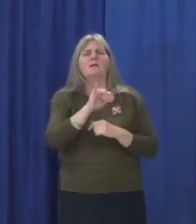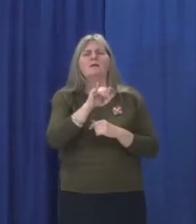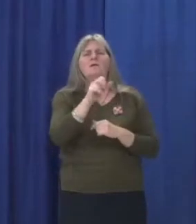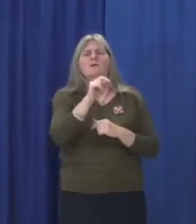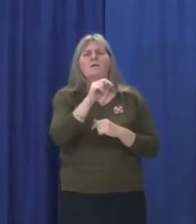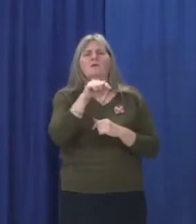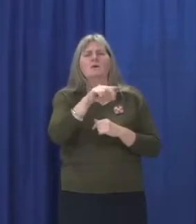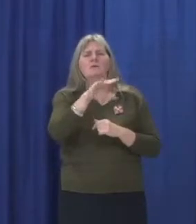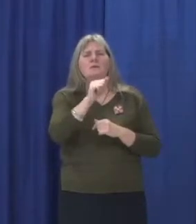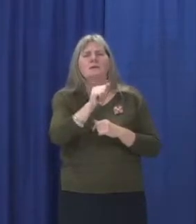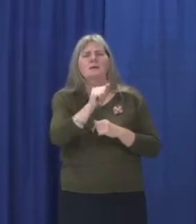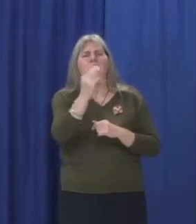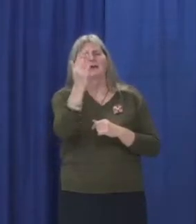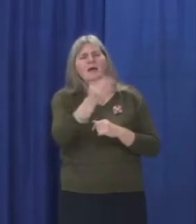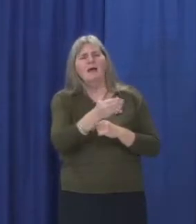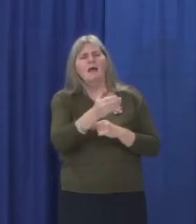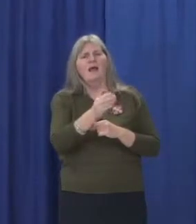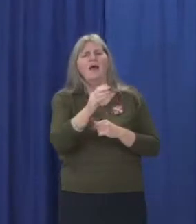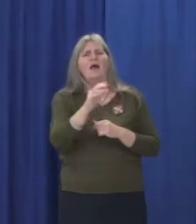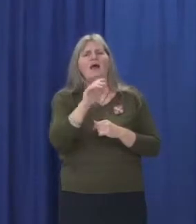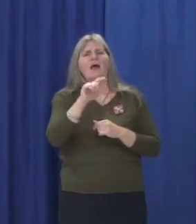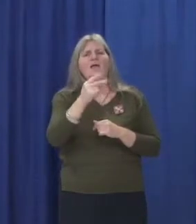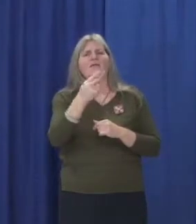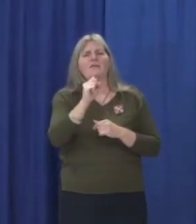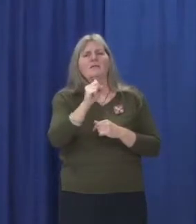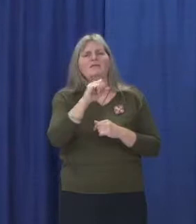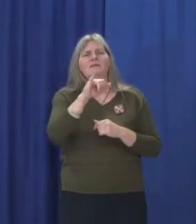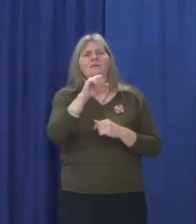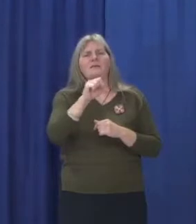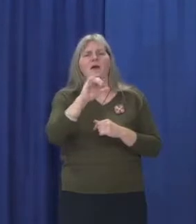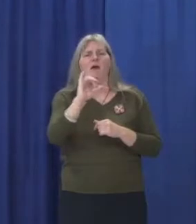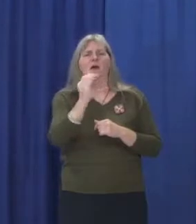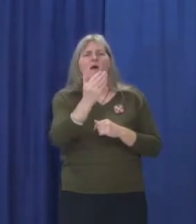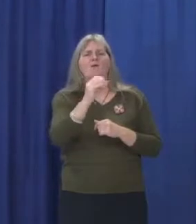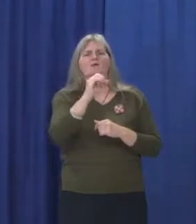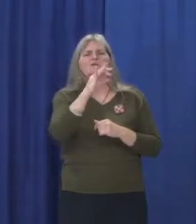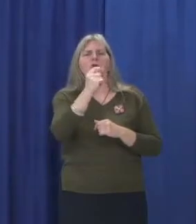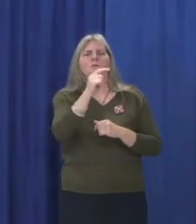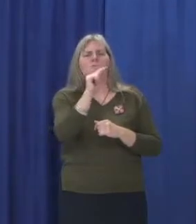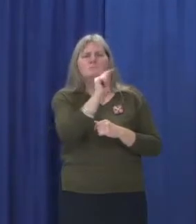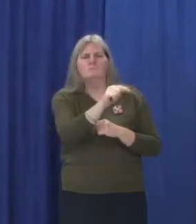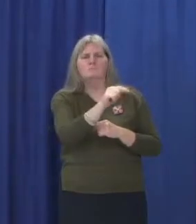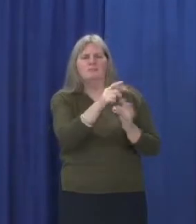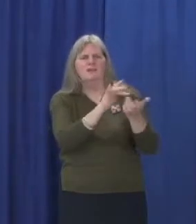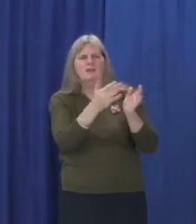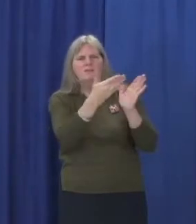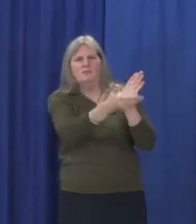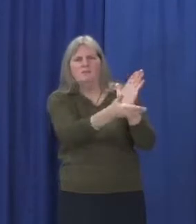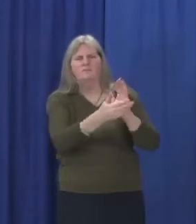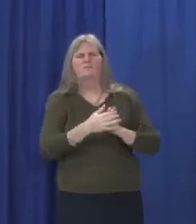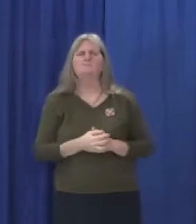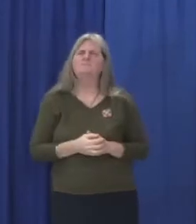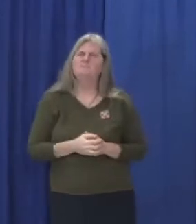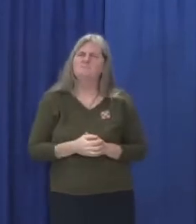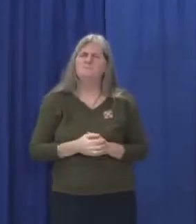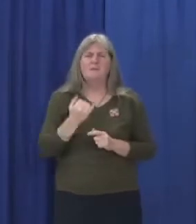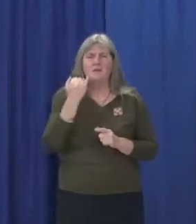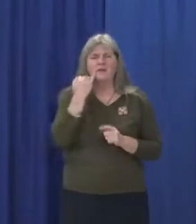YUKON.ca/thisisourshot.